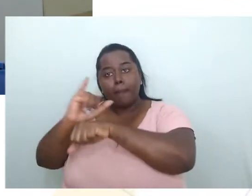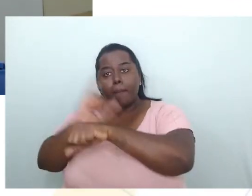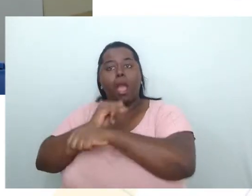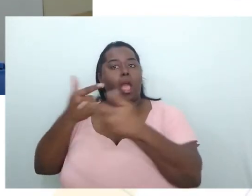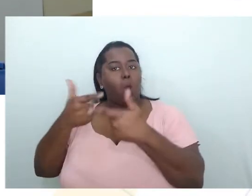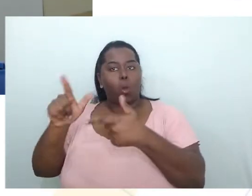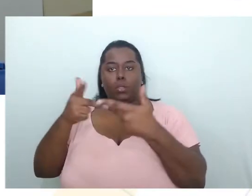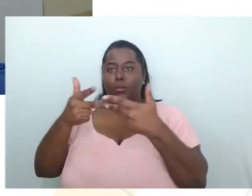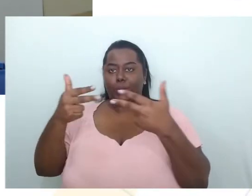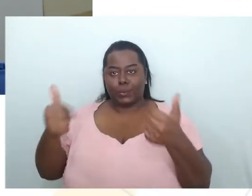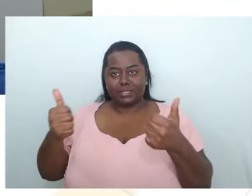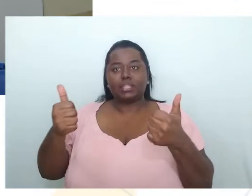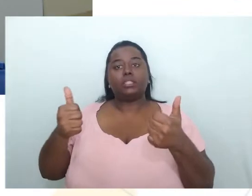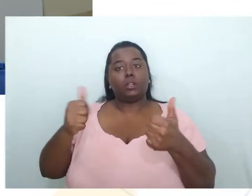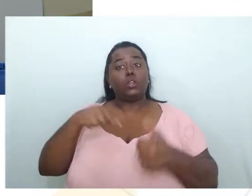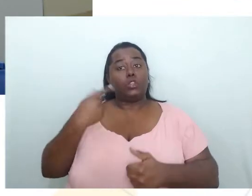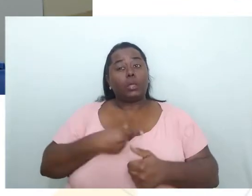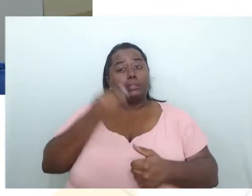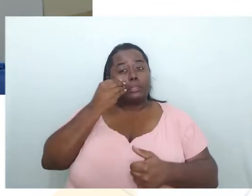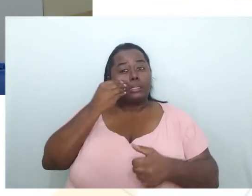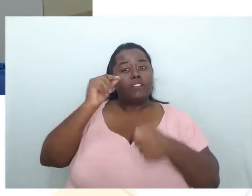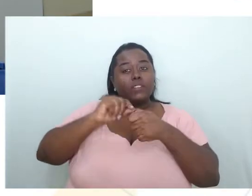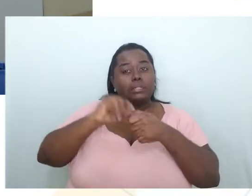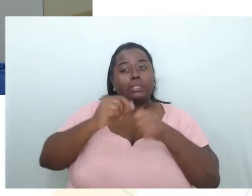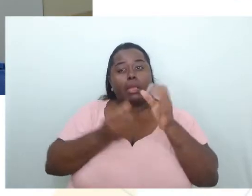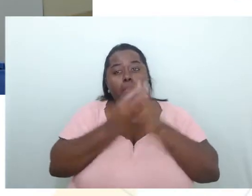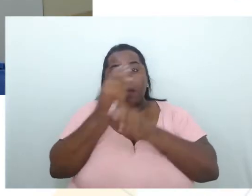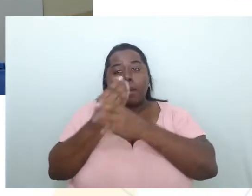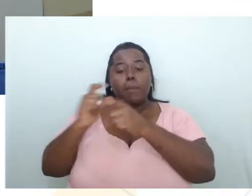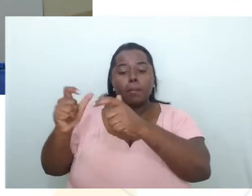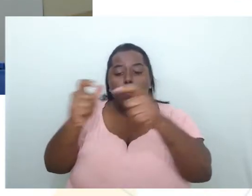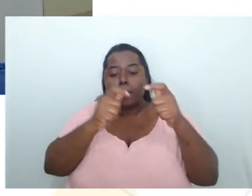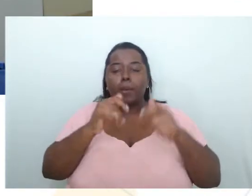that what we are trying to do in places like the University of the South Pacific and